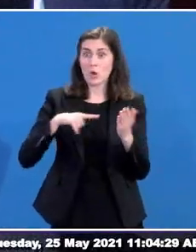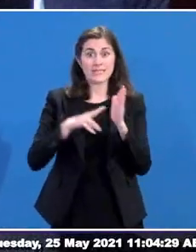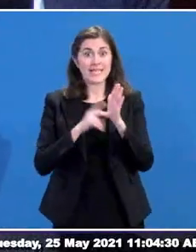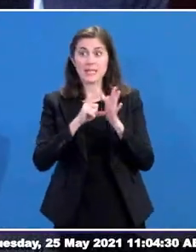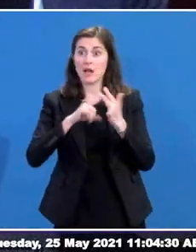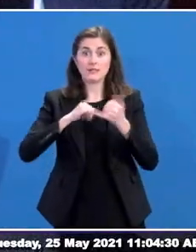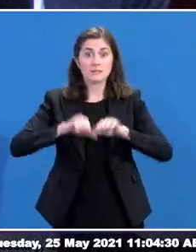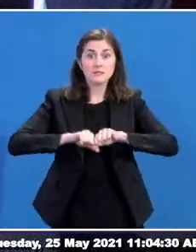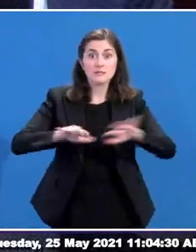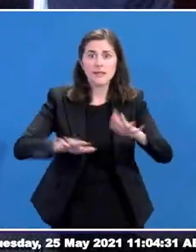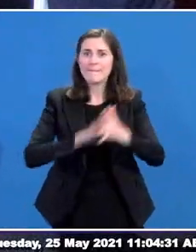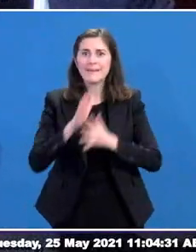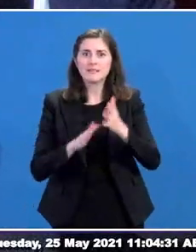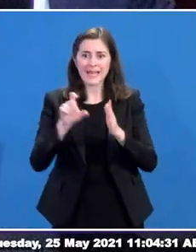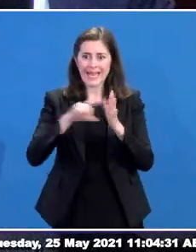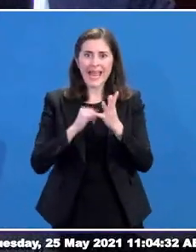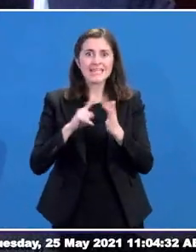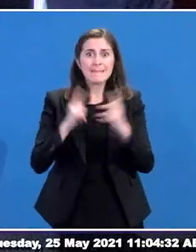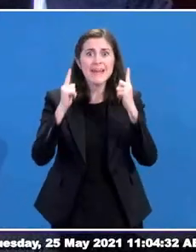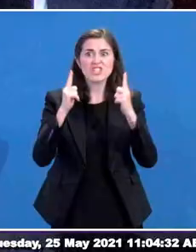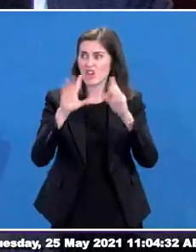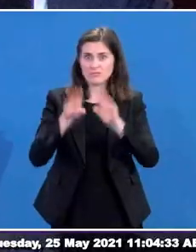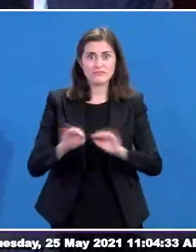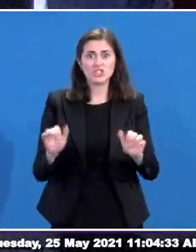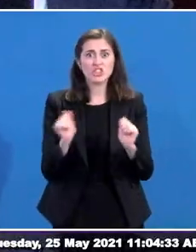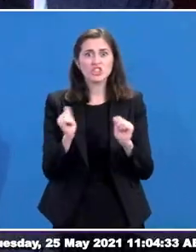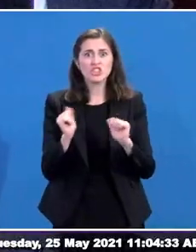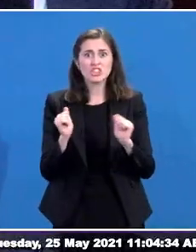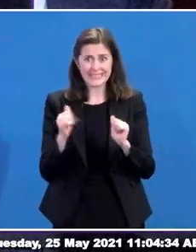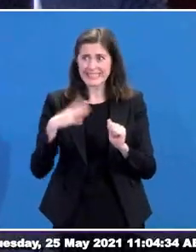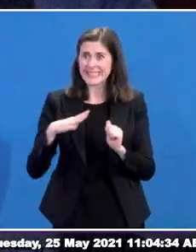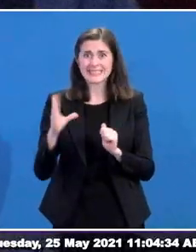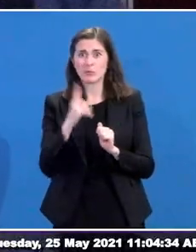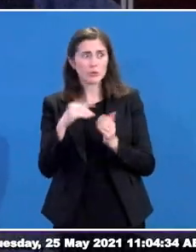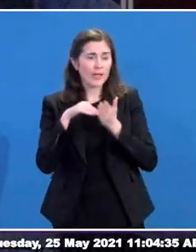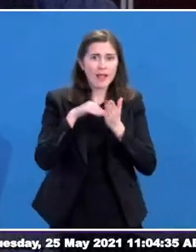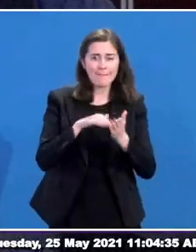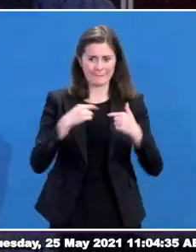having to step in and fill the gaps? ELIZA: Definitely, yeah. So that's one issue that you would like